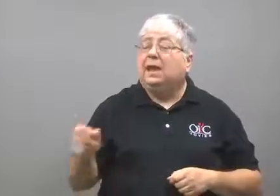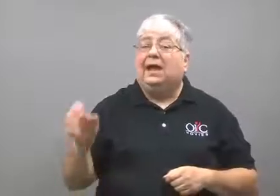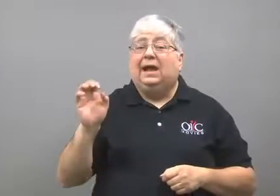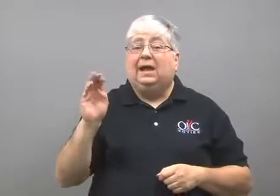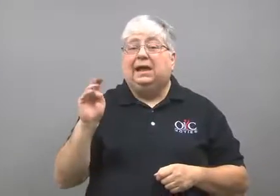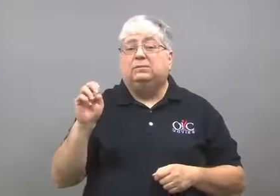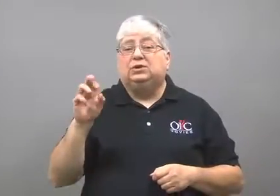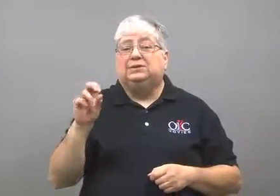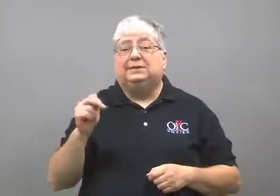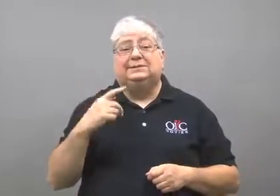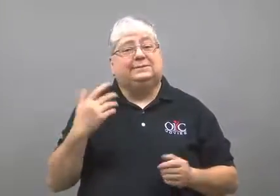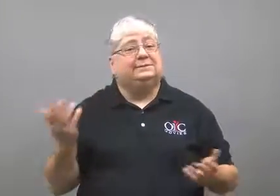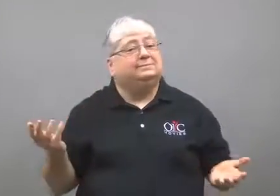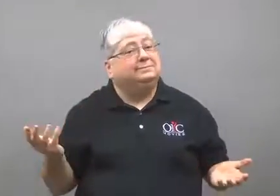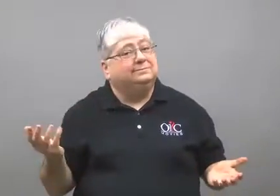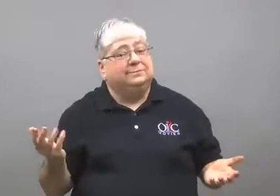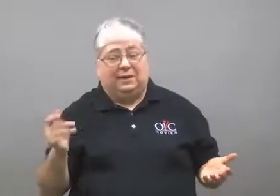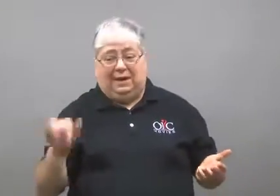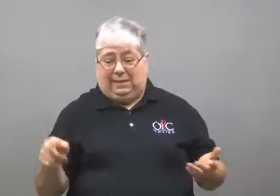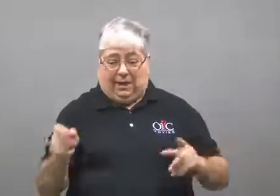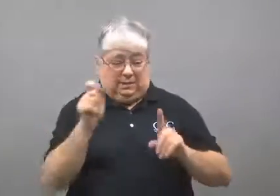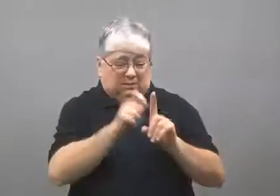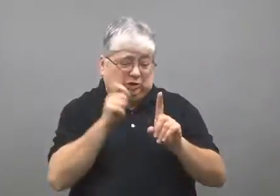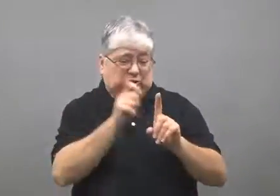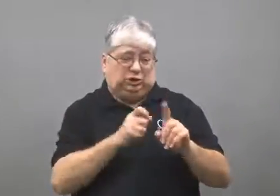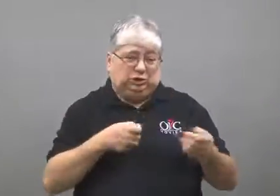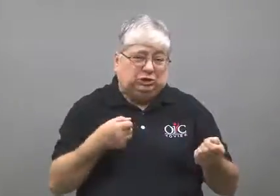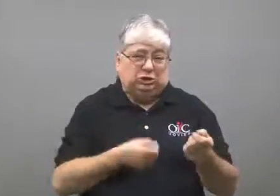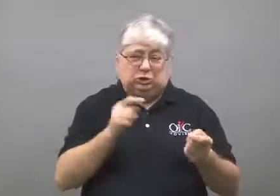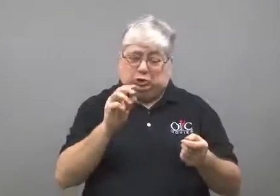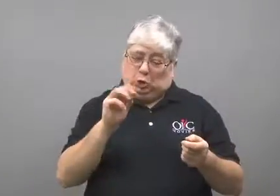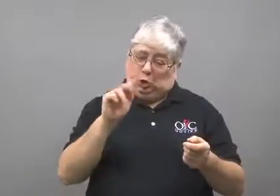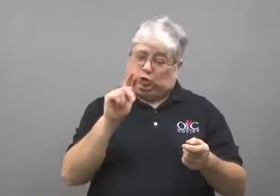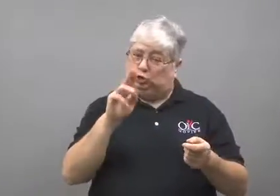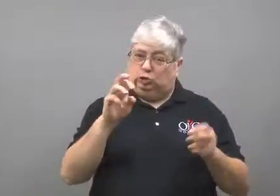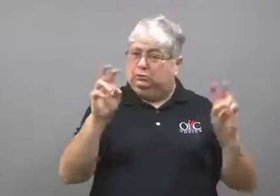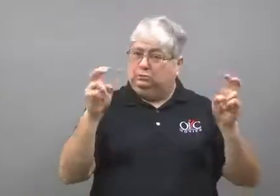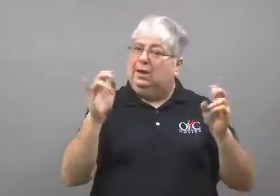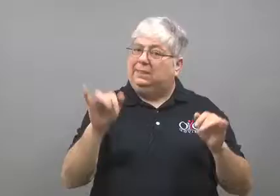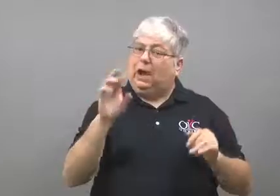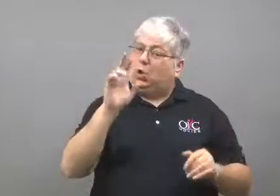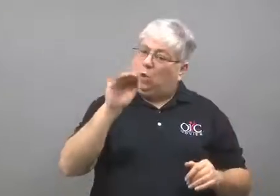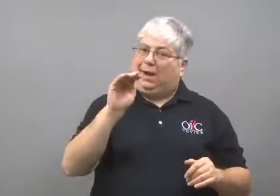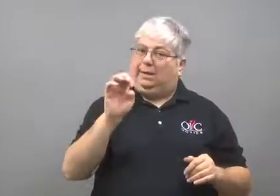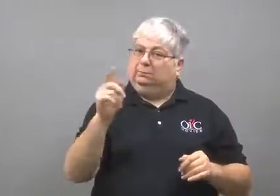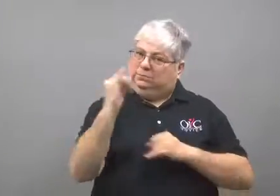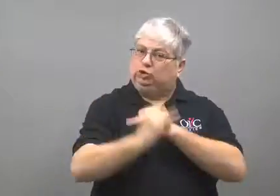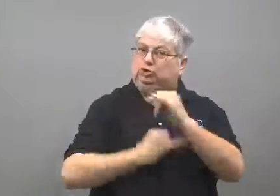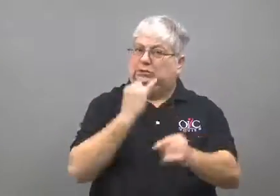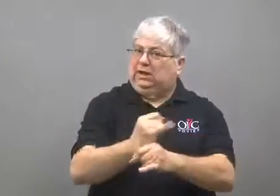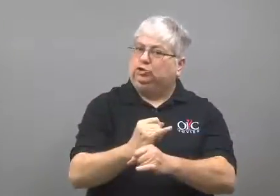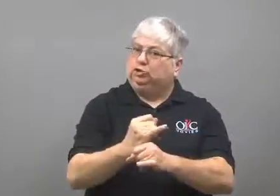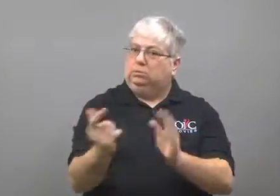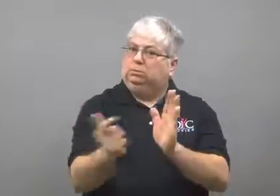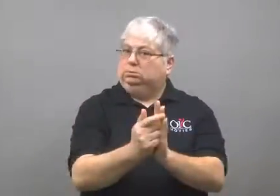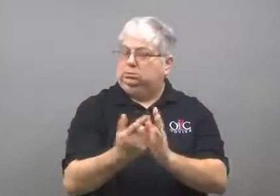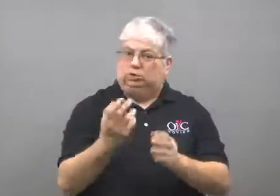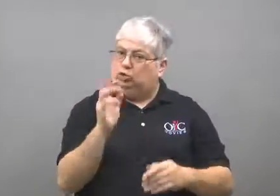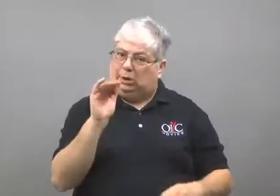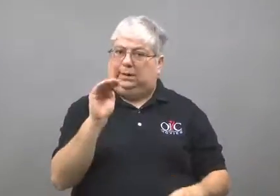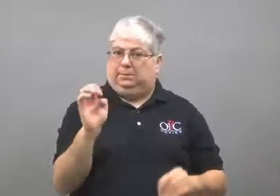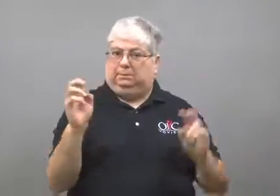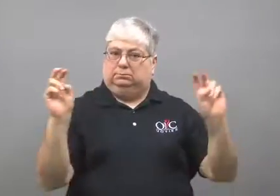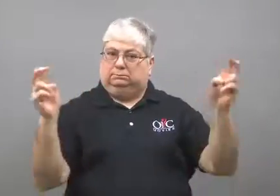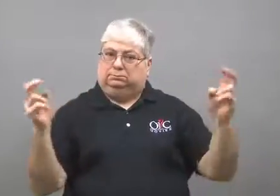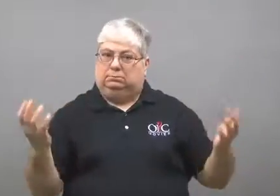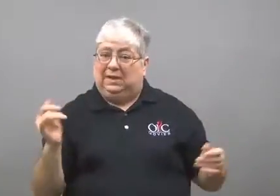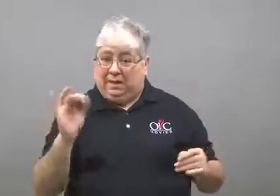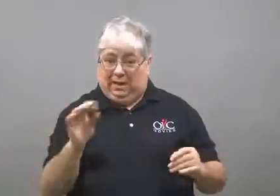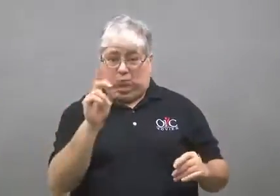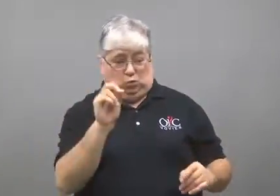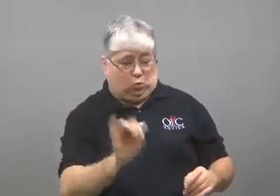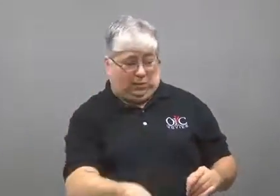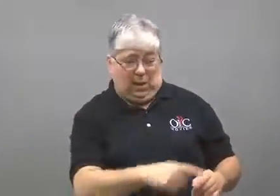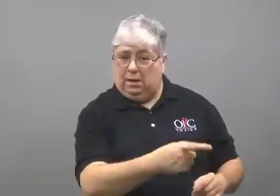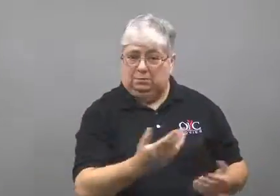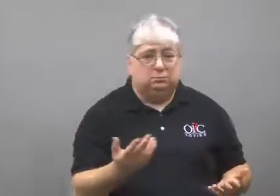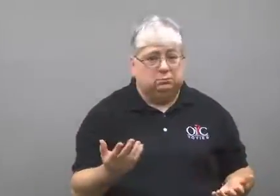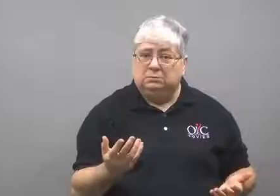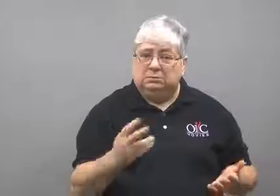Emmerson said the torture constituted crimes under international law.